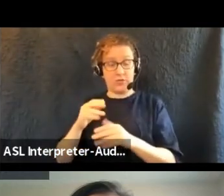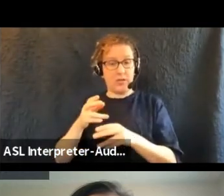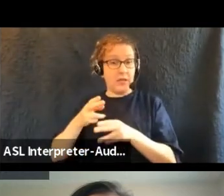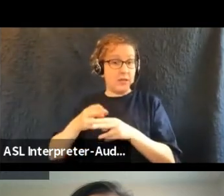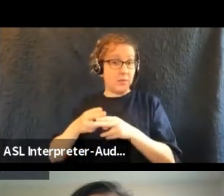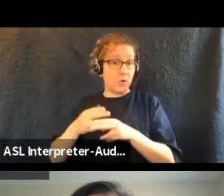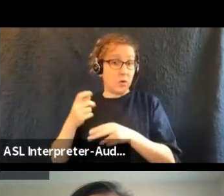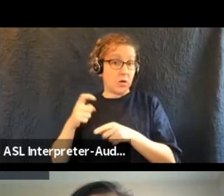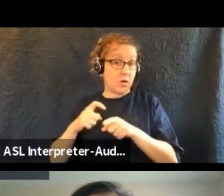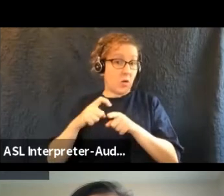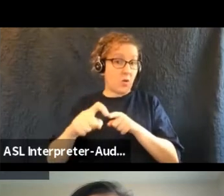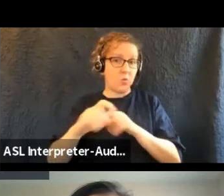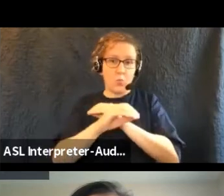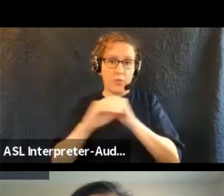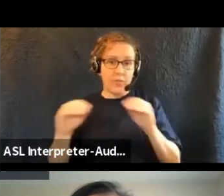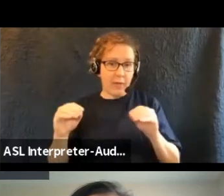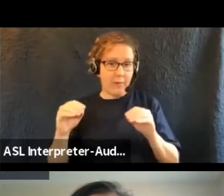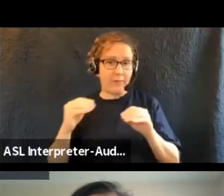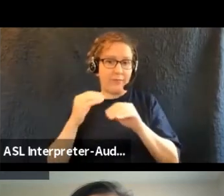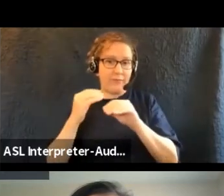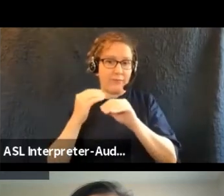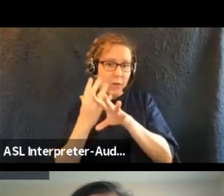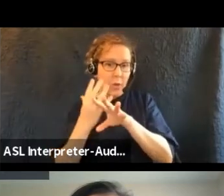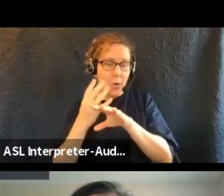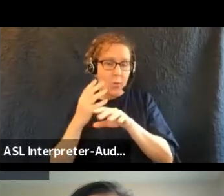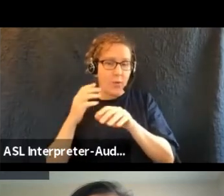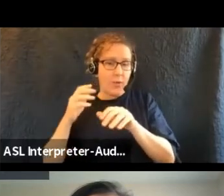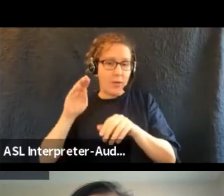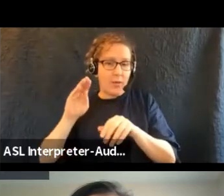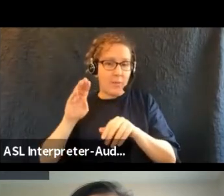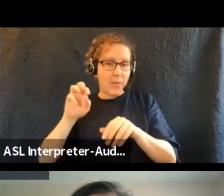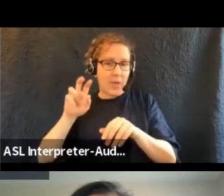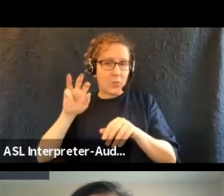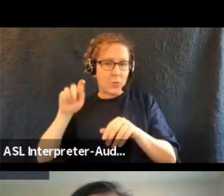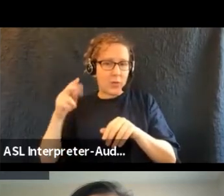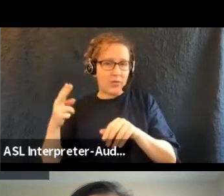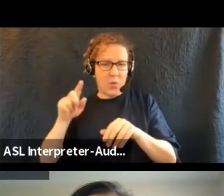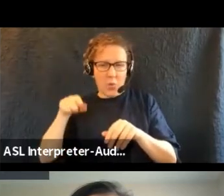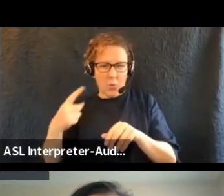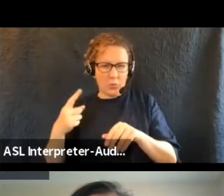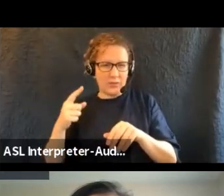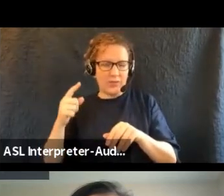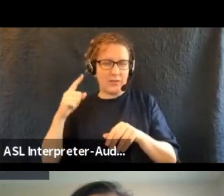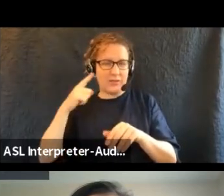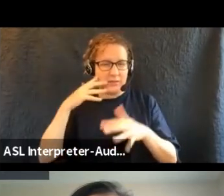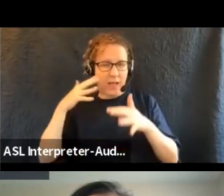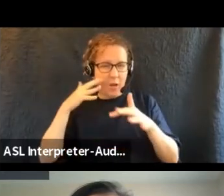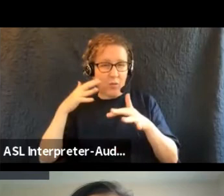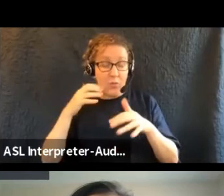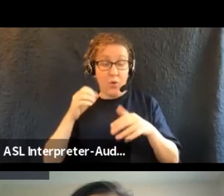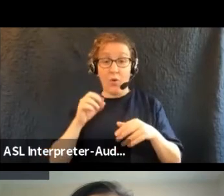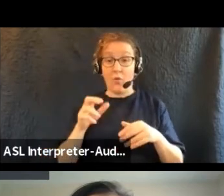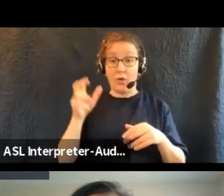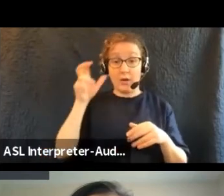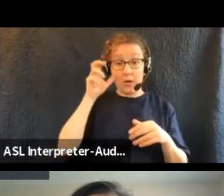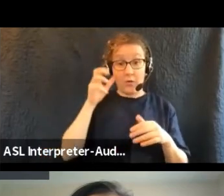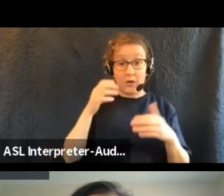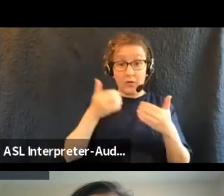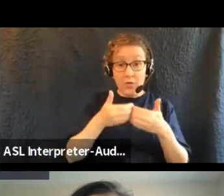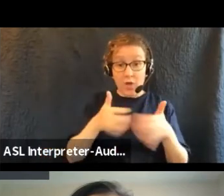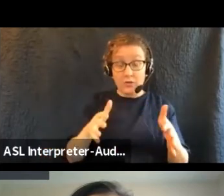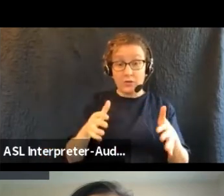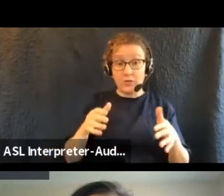bandwidth and only having the sound, or hearing loss like being in a loud area or actual permanent